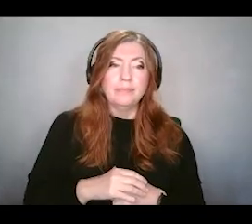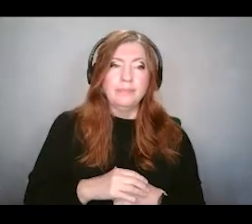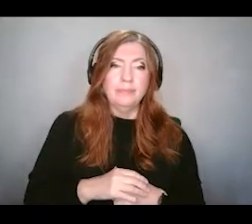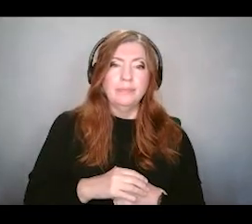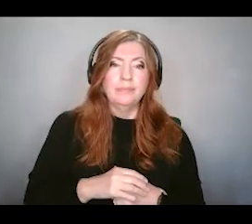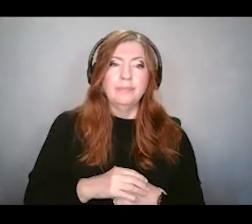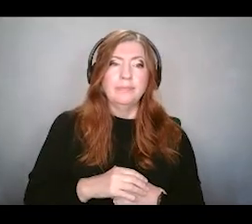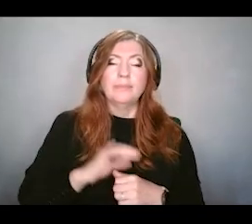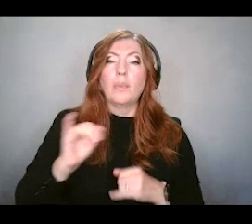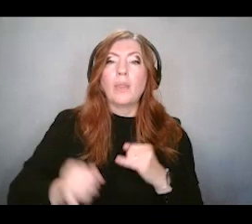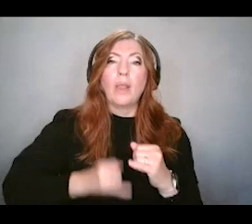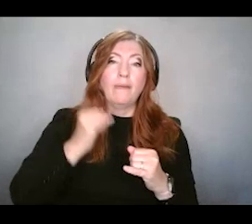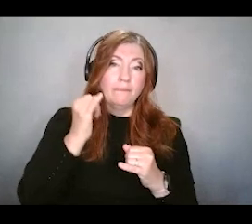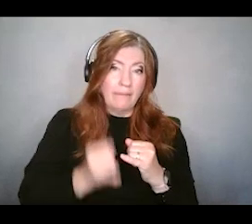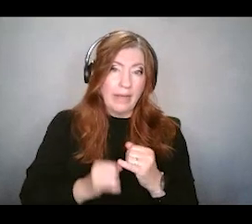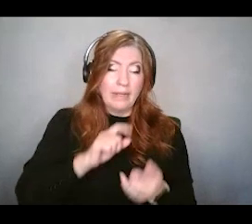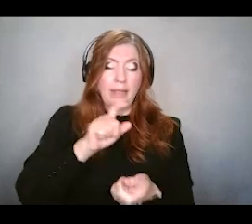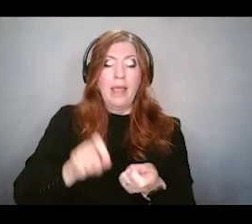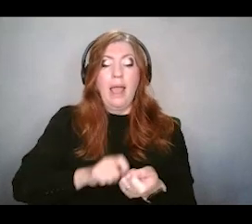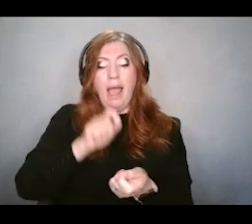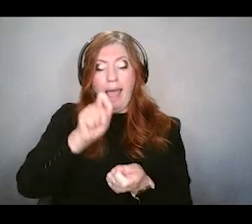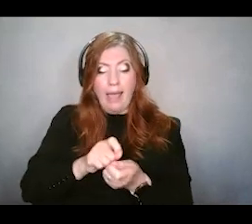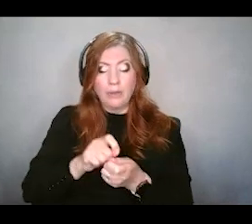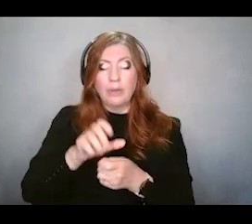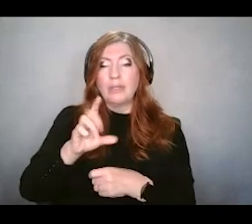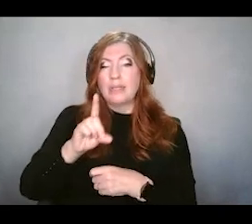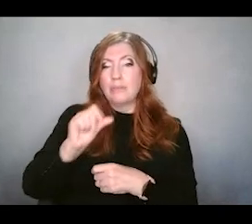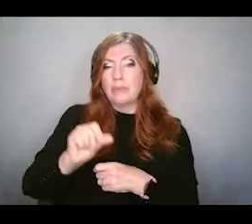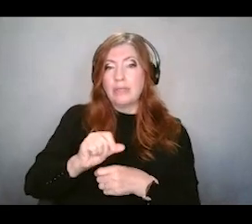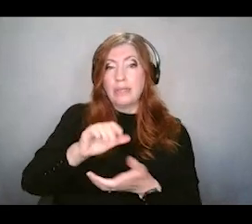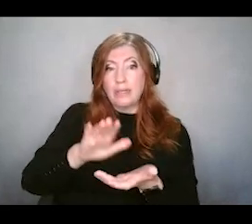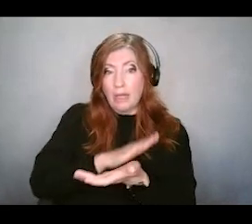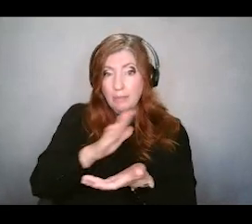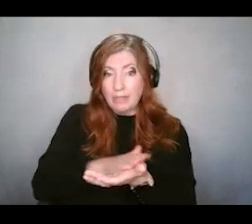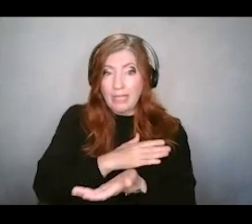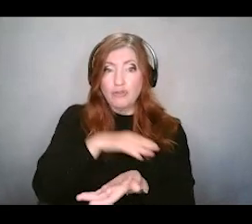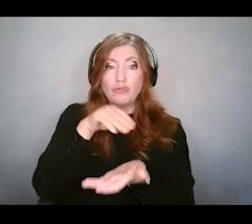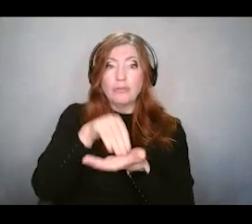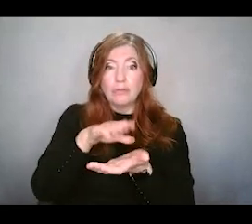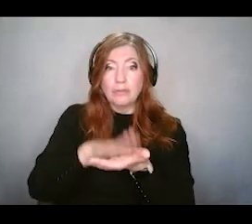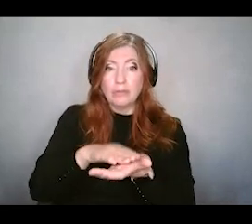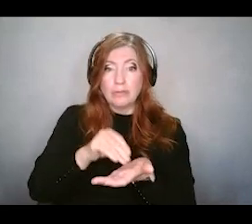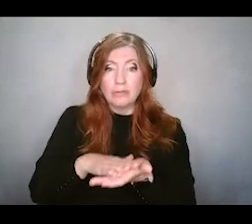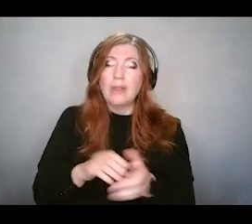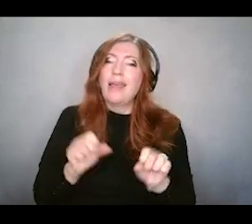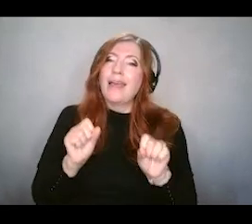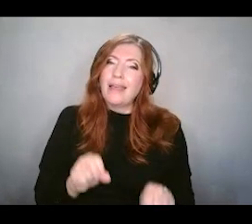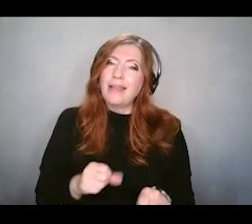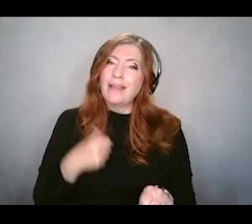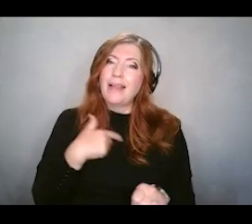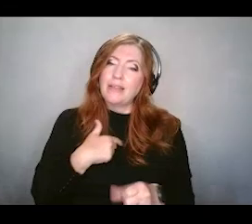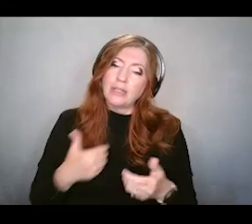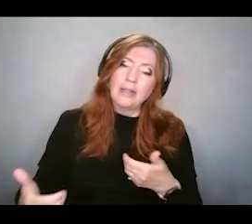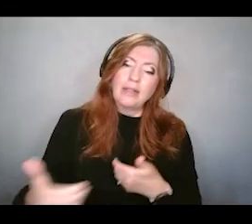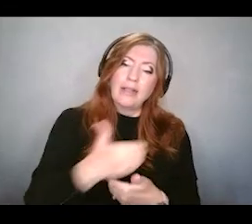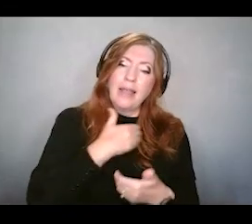Finally, accurate disability documentation enables us to collect and analyze data across the project.